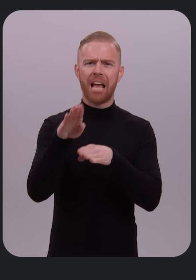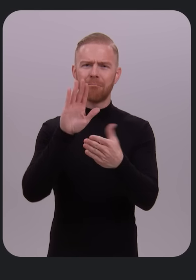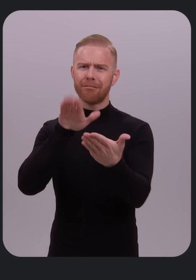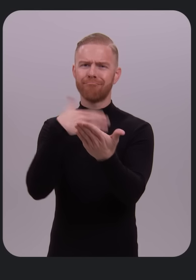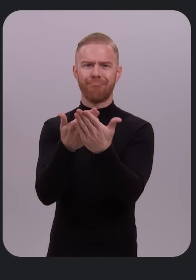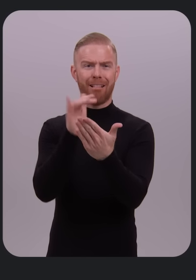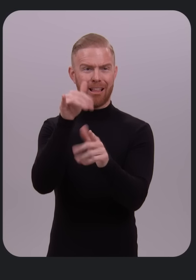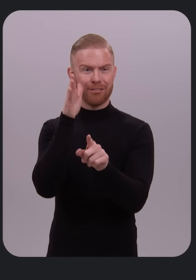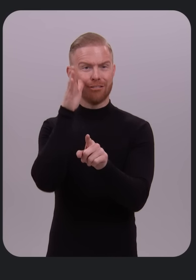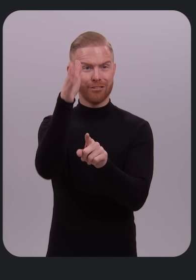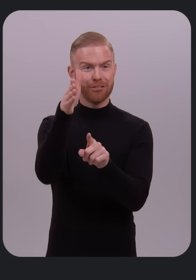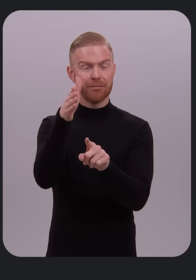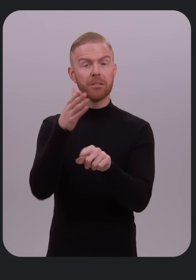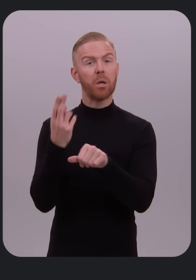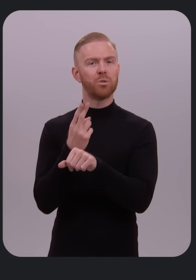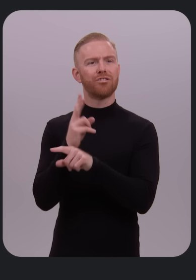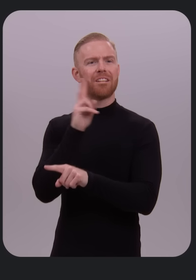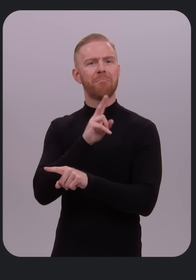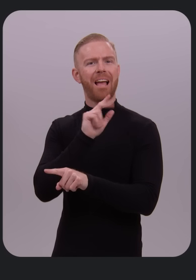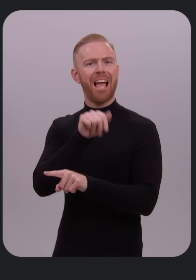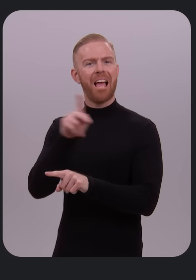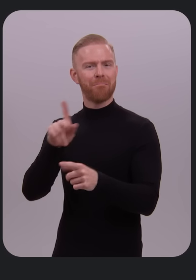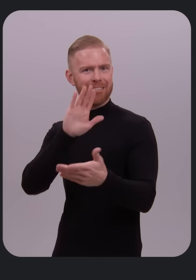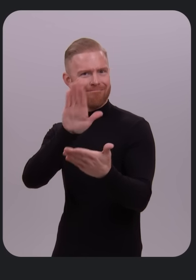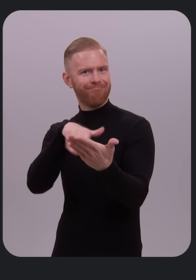and we're using the Gemini app to get there.